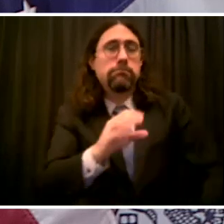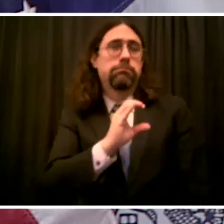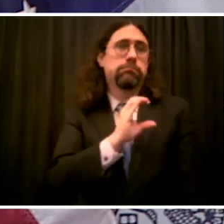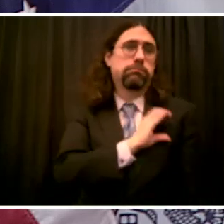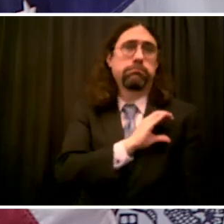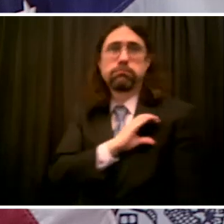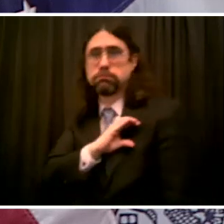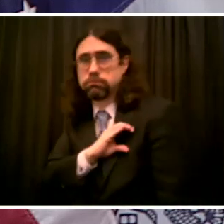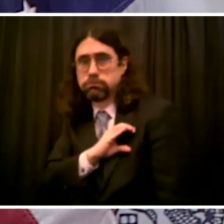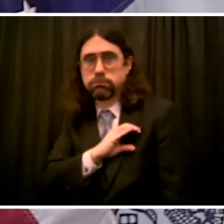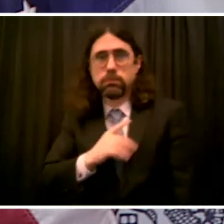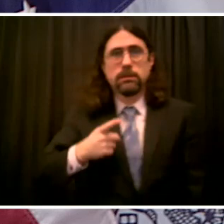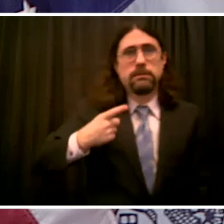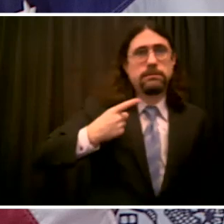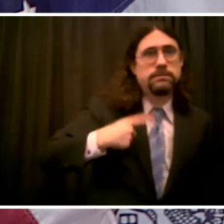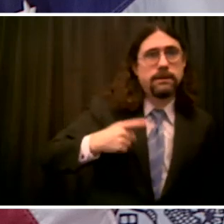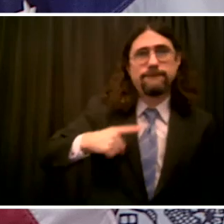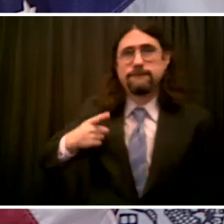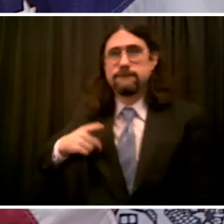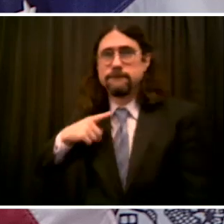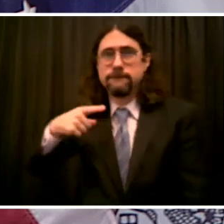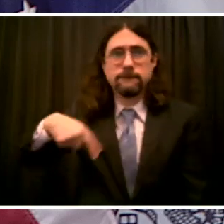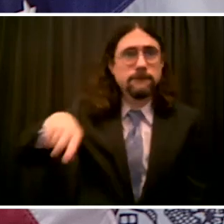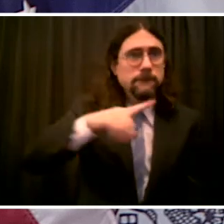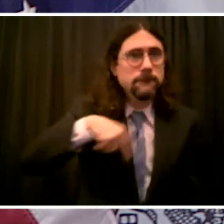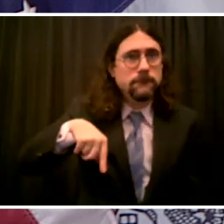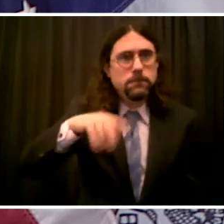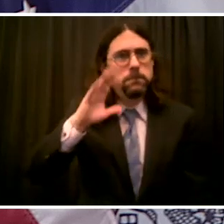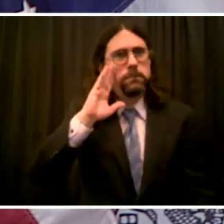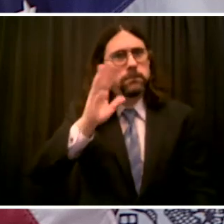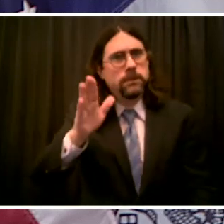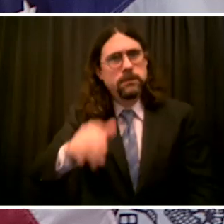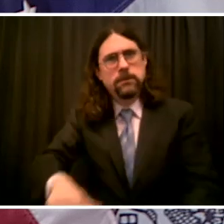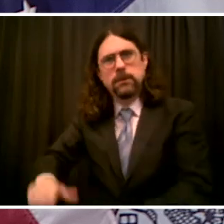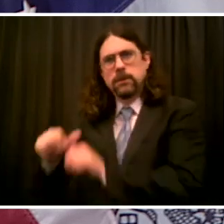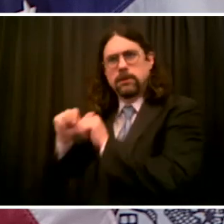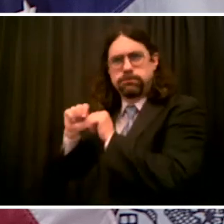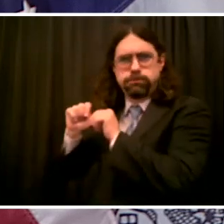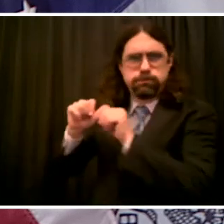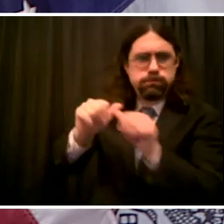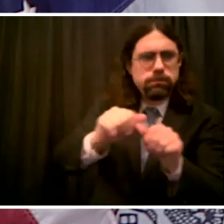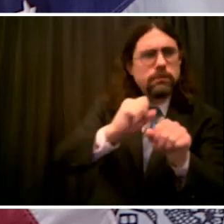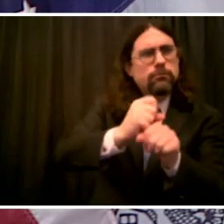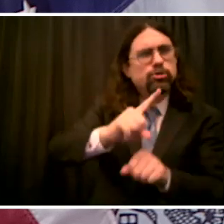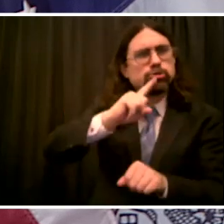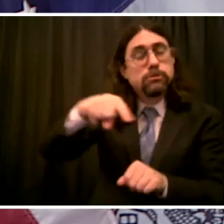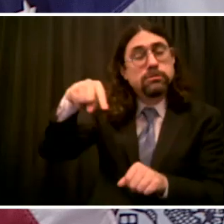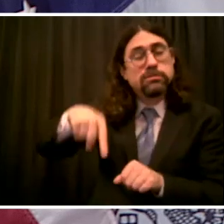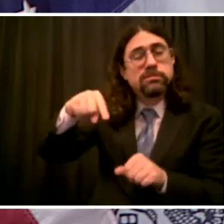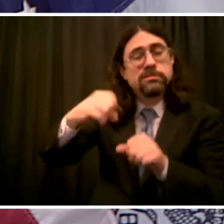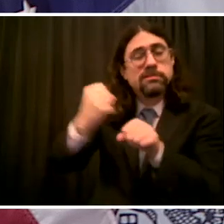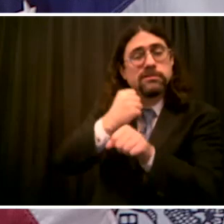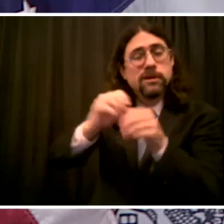HETY'VE BEEN DOING FOR THE LAST FIVE OR SIX YEARS. IDENITFYNIG WHO'S DOING IT AND CONTINUE TO DRIVE TH SEHOTOING AND